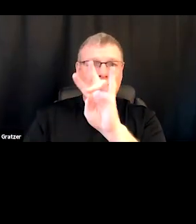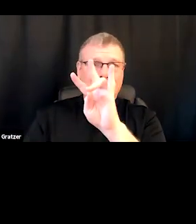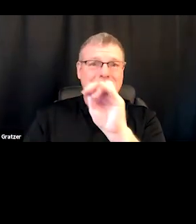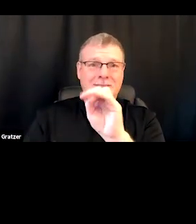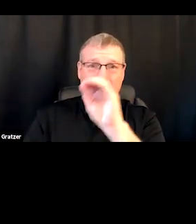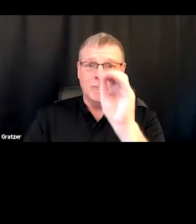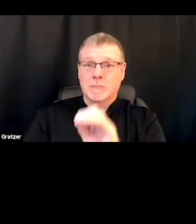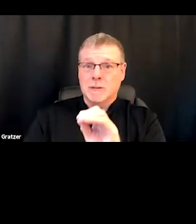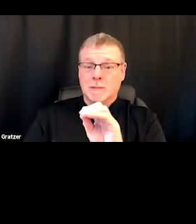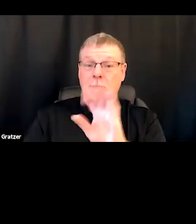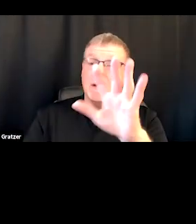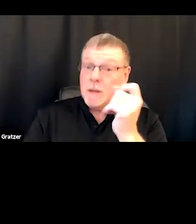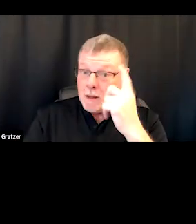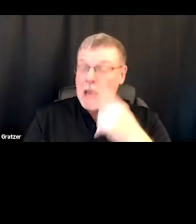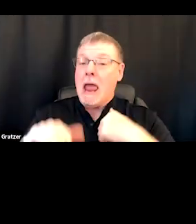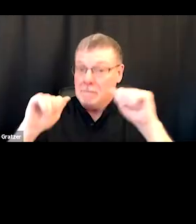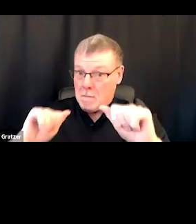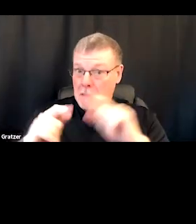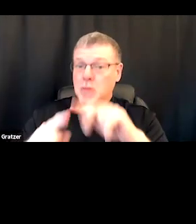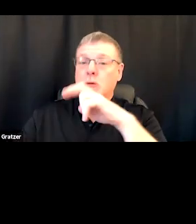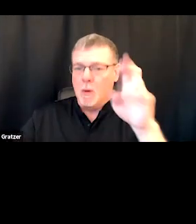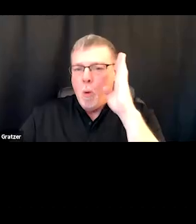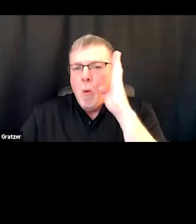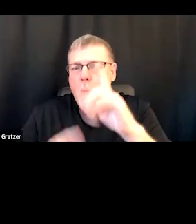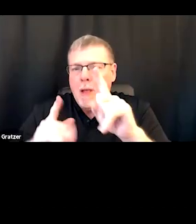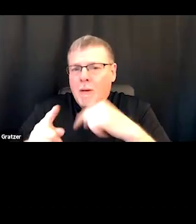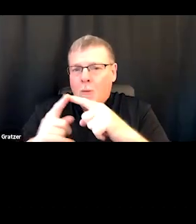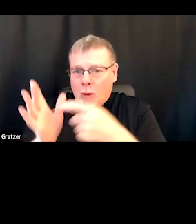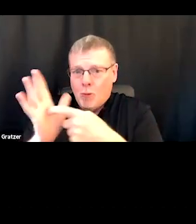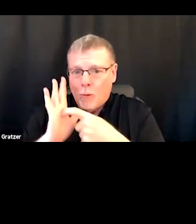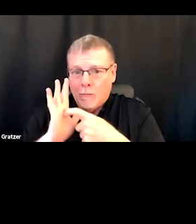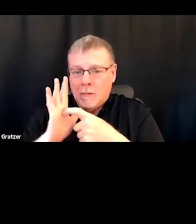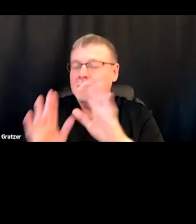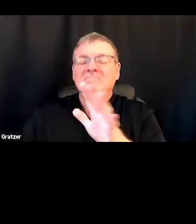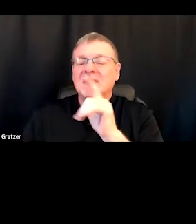So while we do have the ability to transport and we'll absolutely do that when necessary, it is not always necessary.